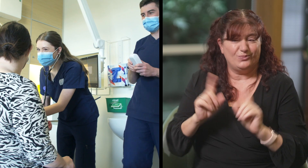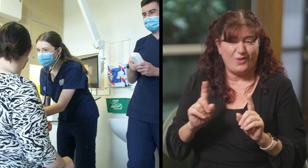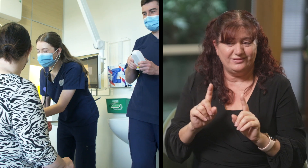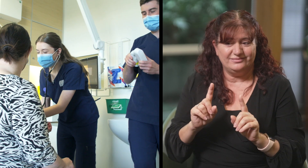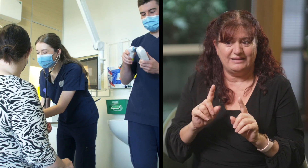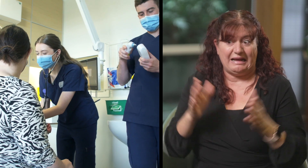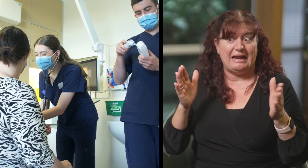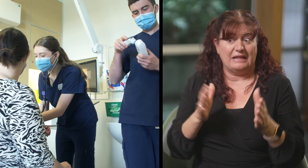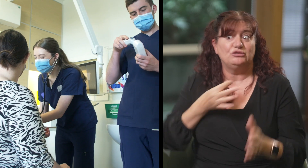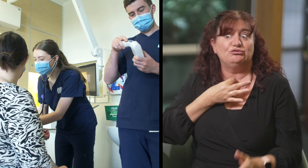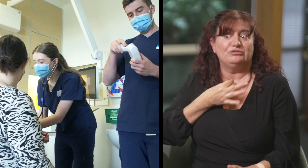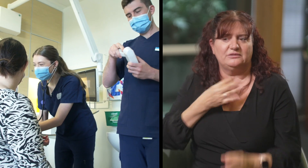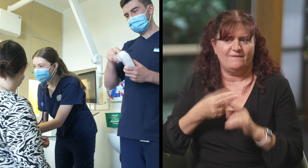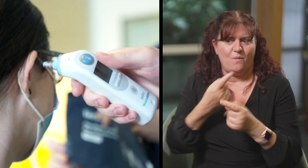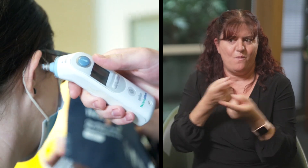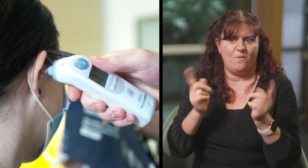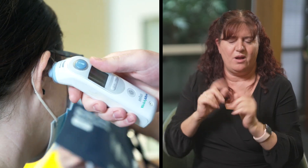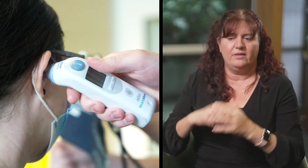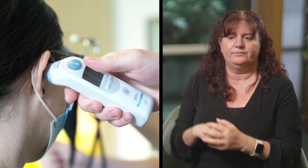which also reduces risk for staff and patients.